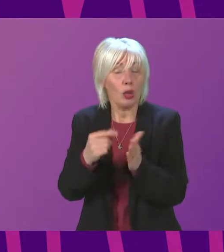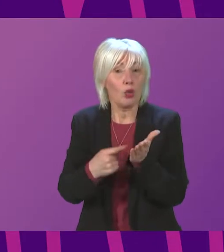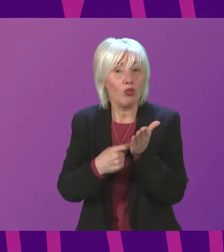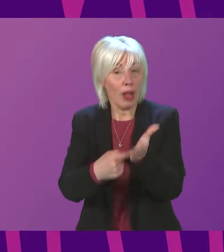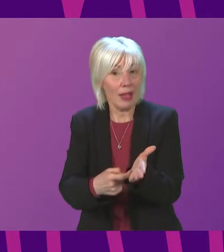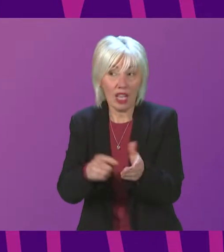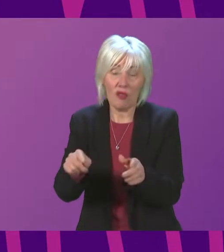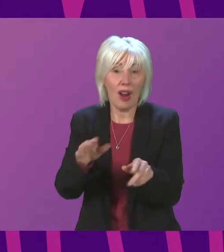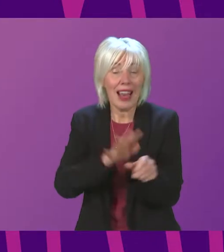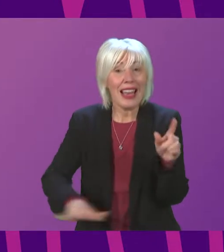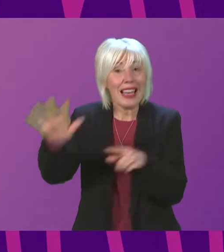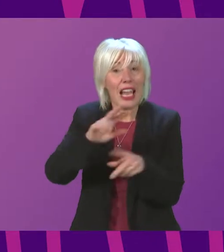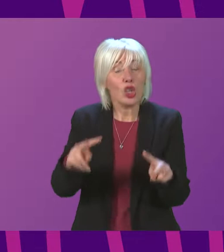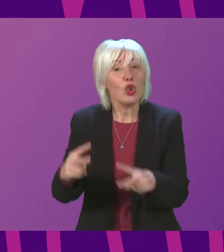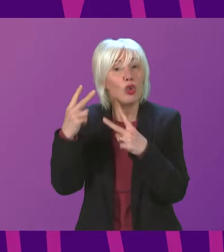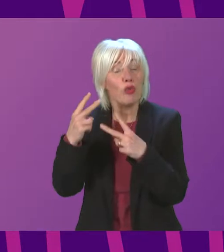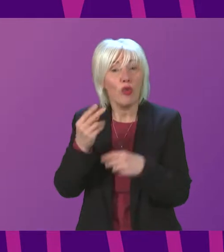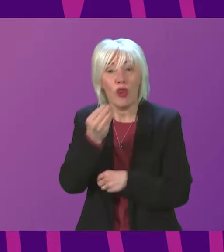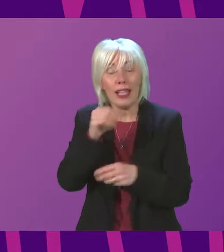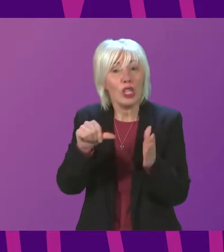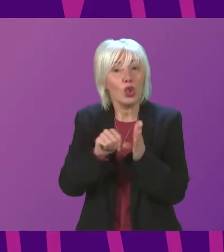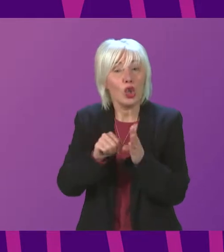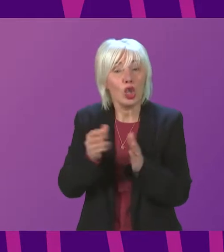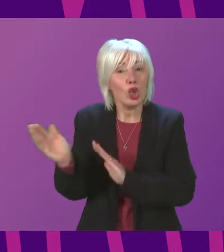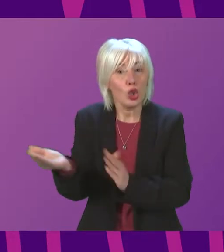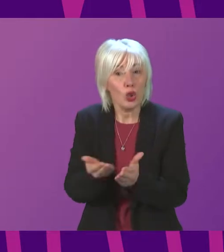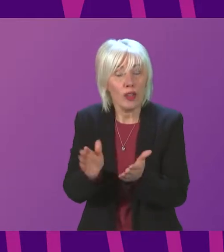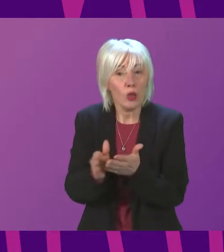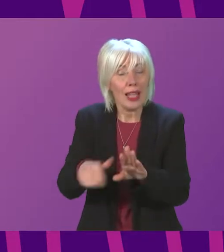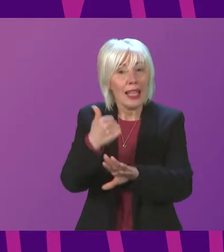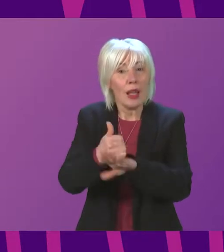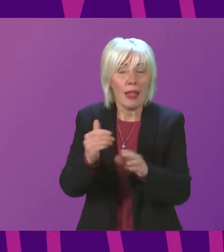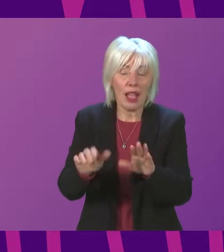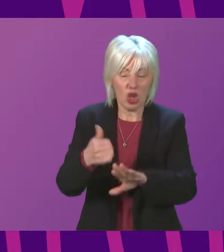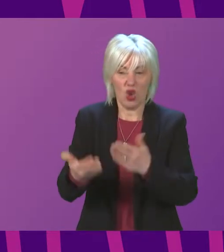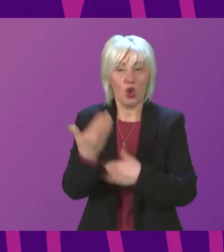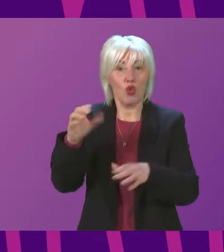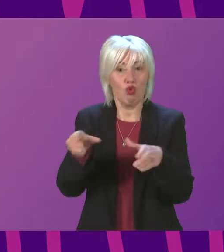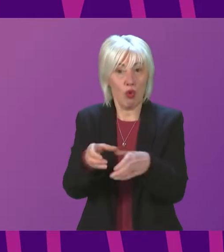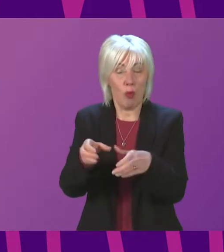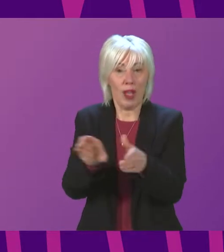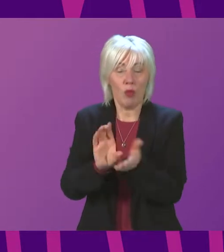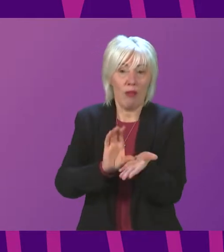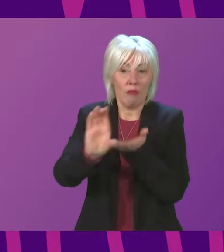the national review of eating disorders services, including the establishment of an implementation group and investment of £5 million to support the recommendations.